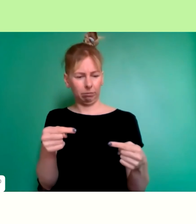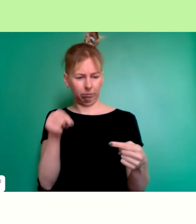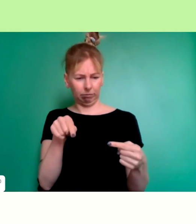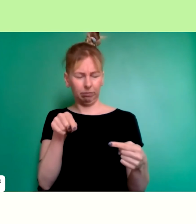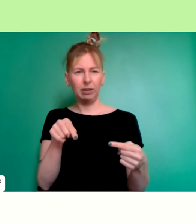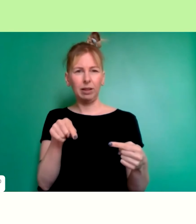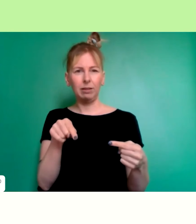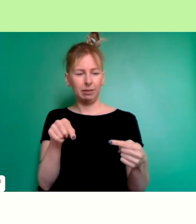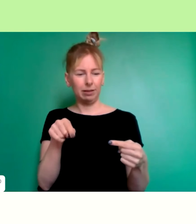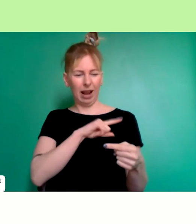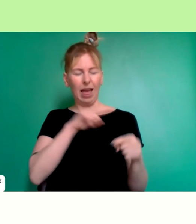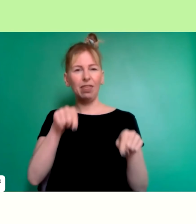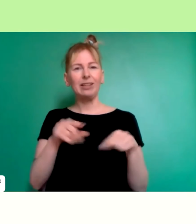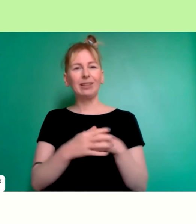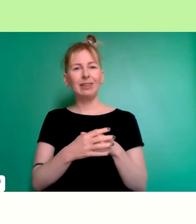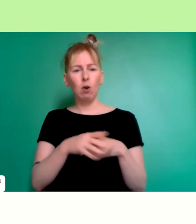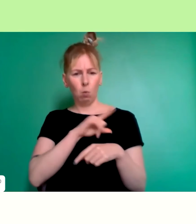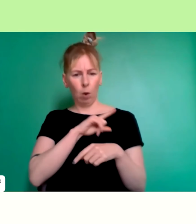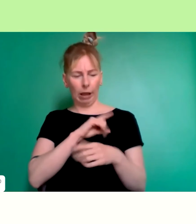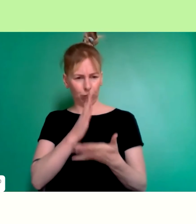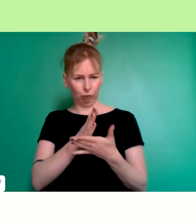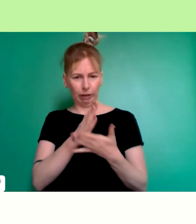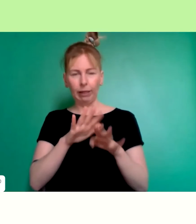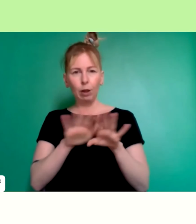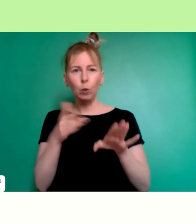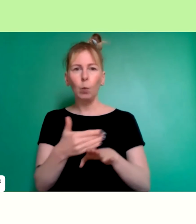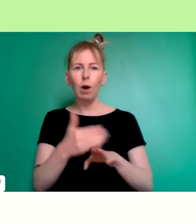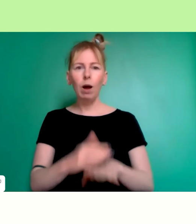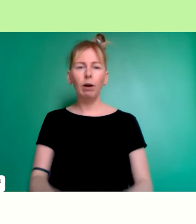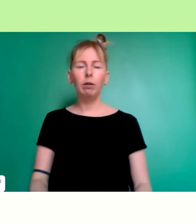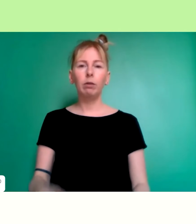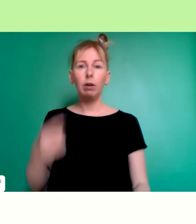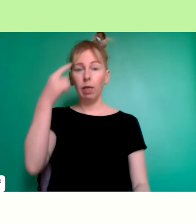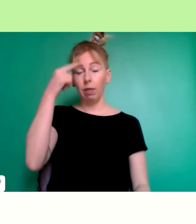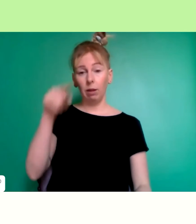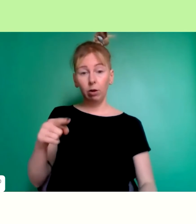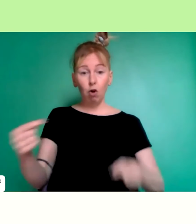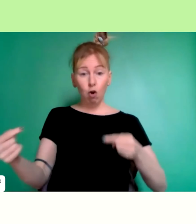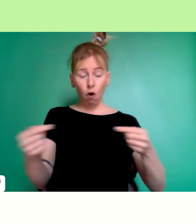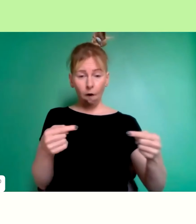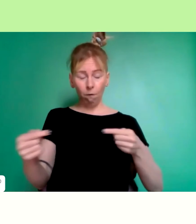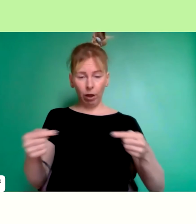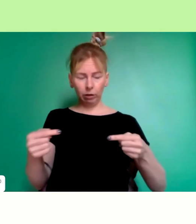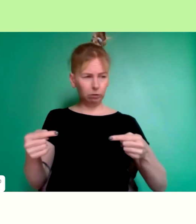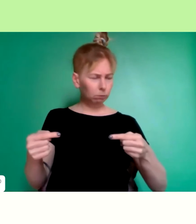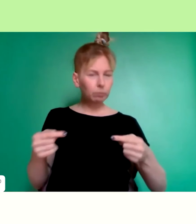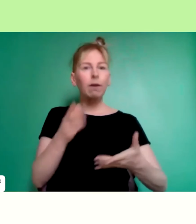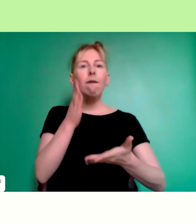over the years, I found that conflict, as fact finding in order to allocate blame, really doesn't